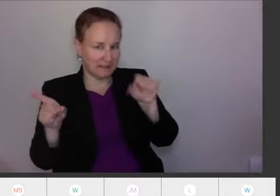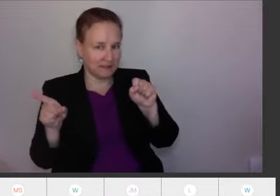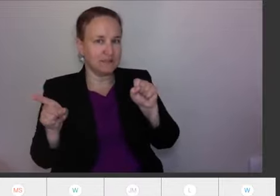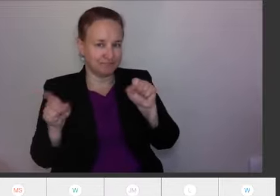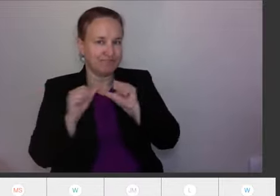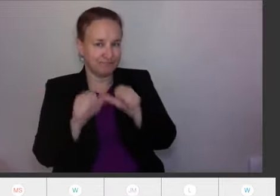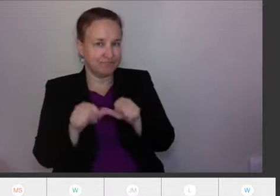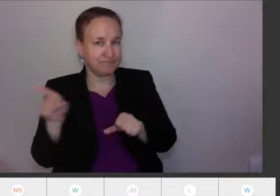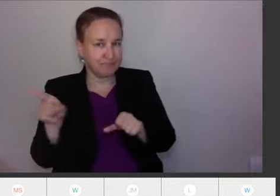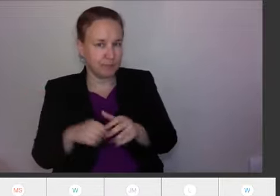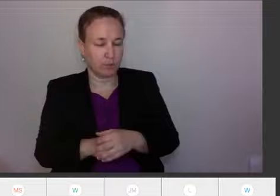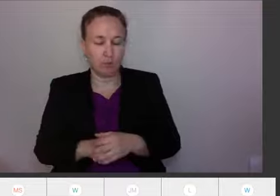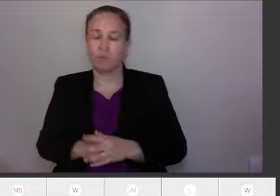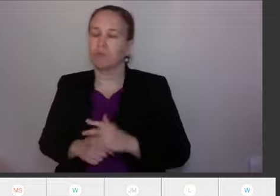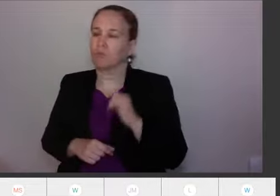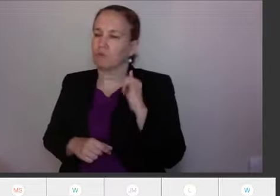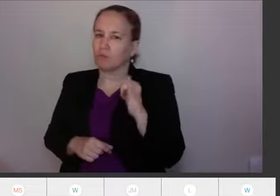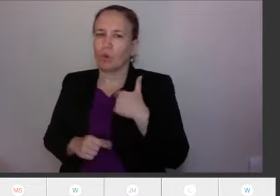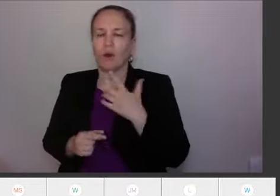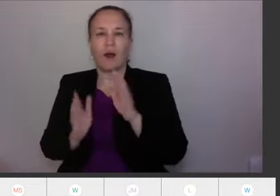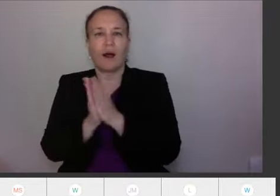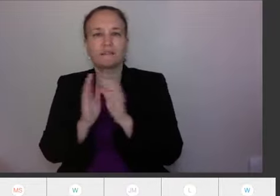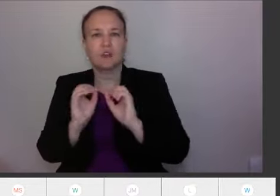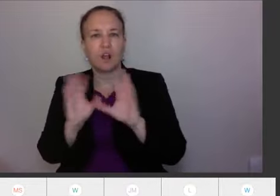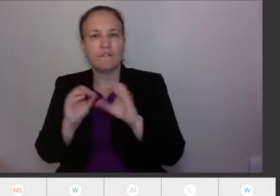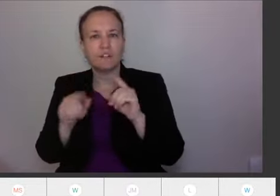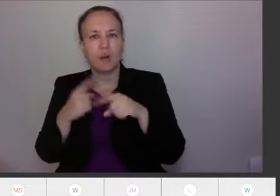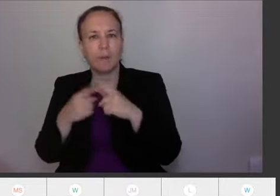uh and and and some clarification on on the youth sports that you discussed